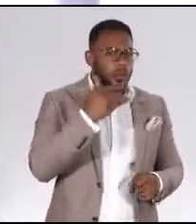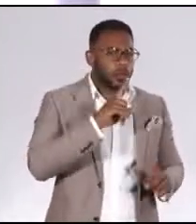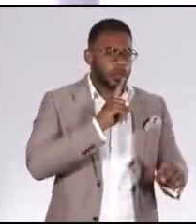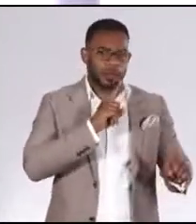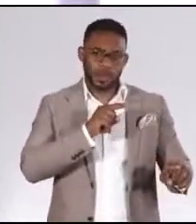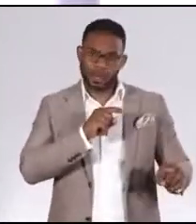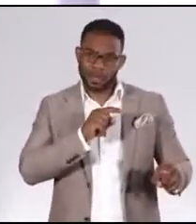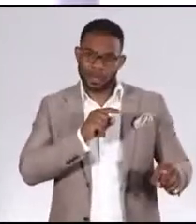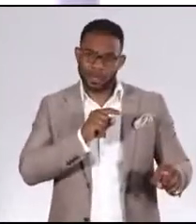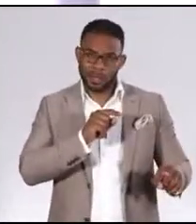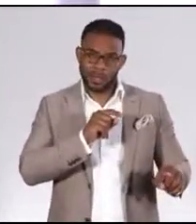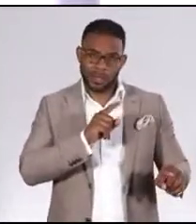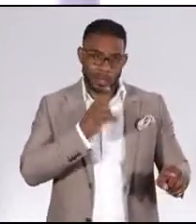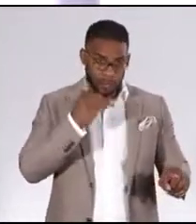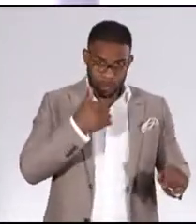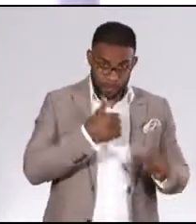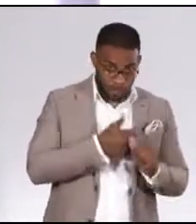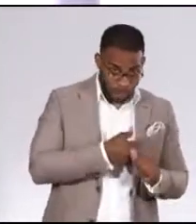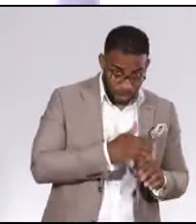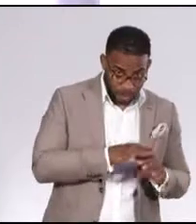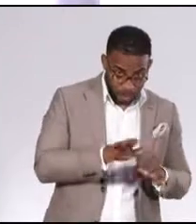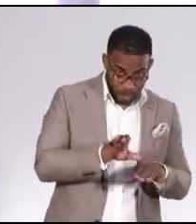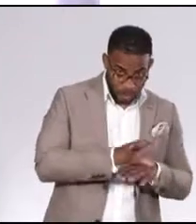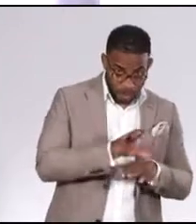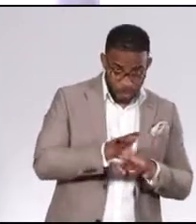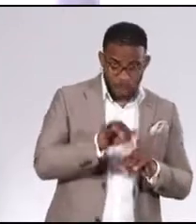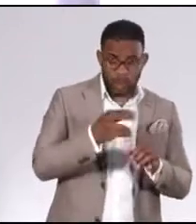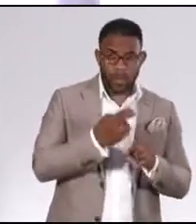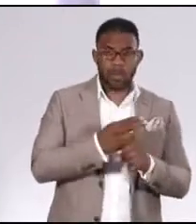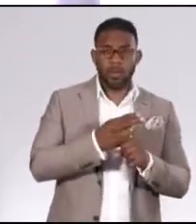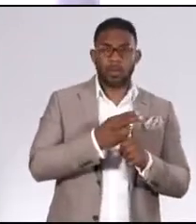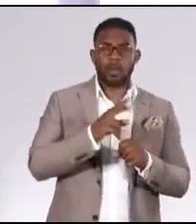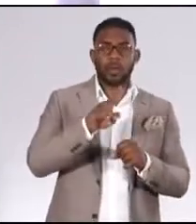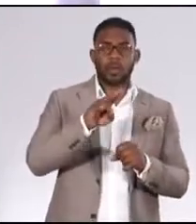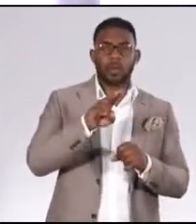um Or if you're following along on your computer, you can use a browser on your computer as well.